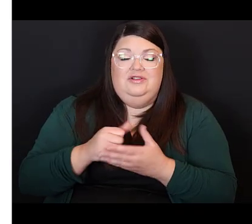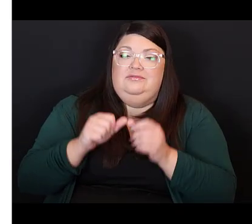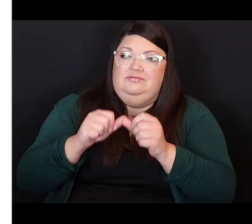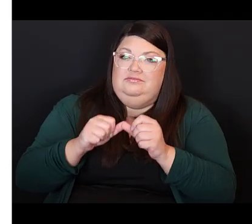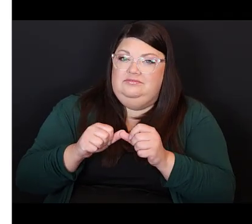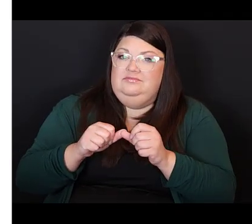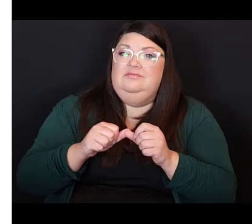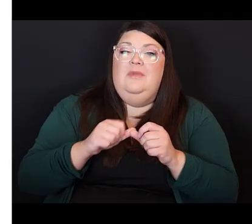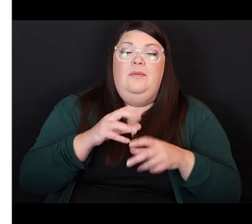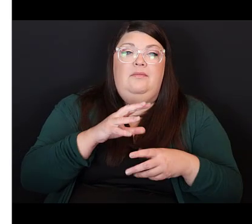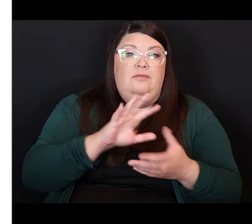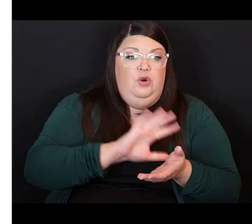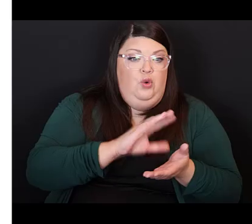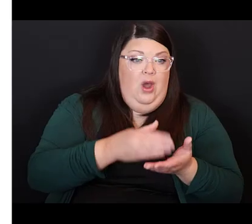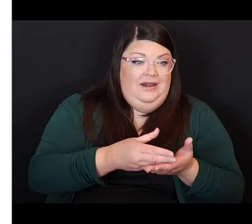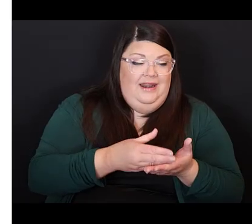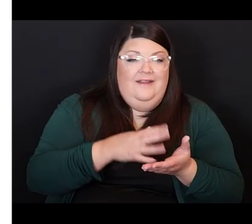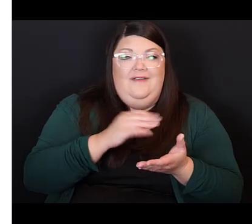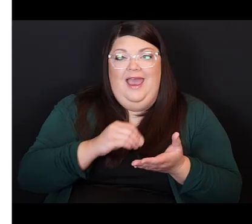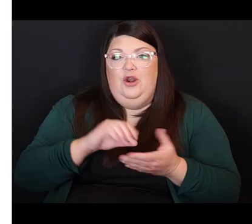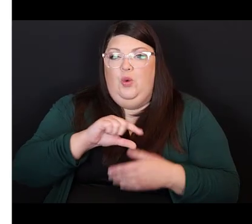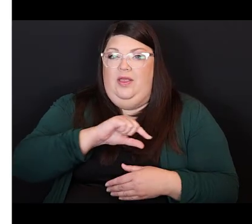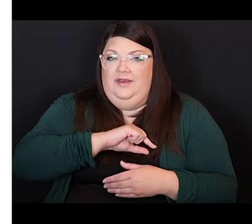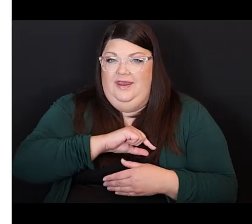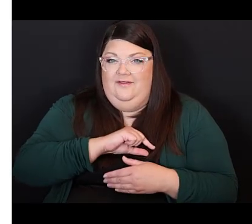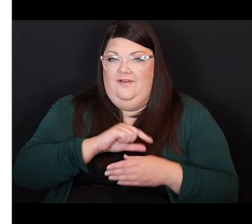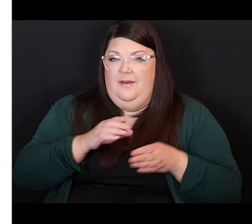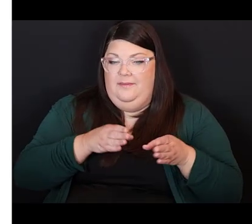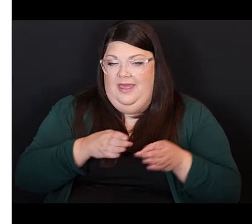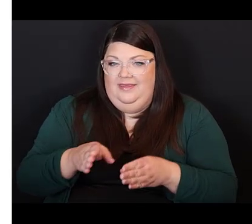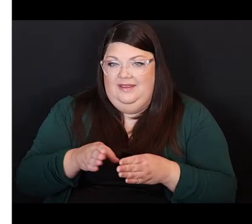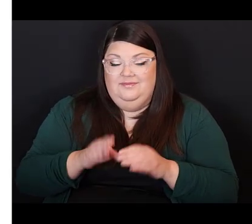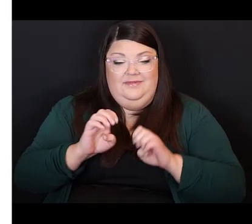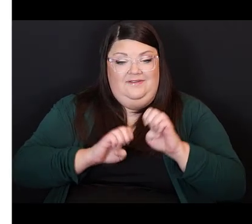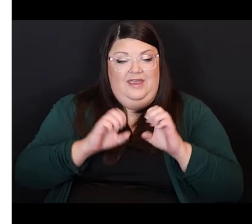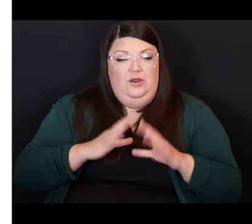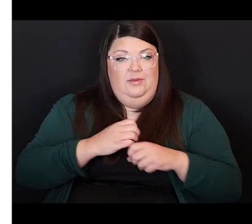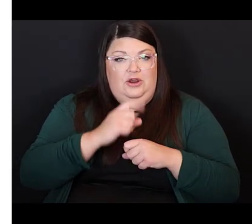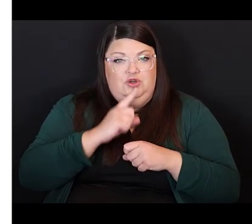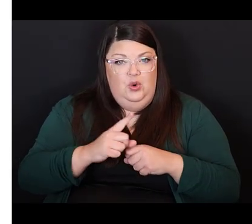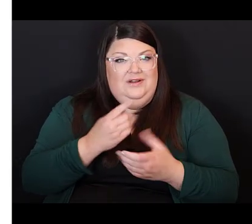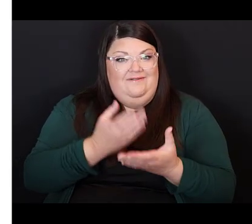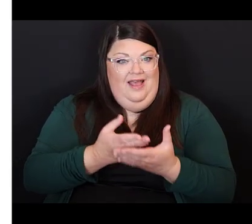both quantitative and qualitative methods. The evaluator ensures that data is valid, reliable,